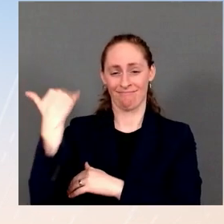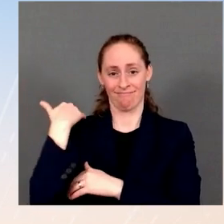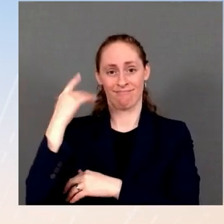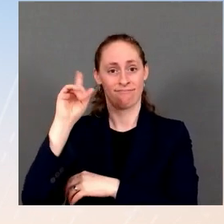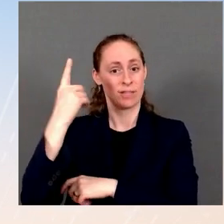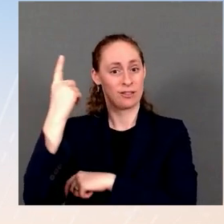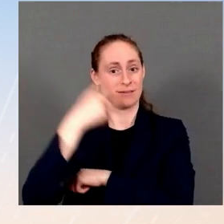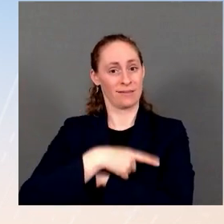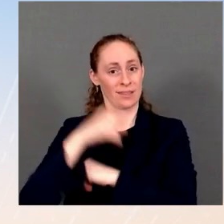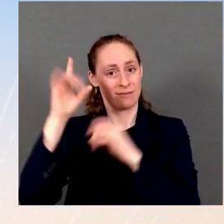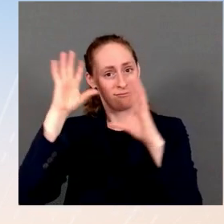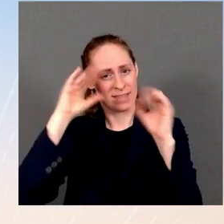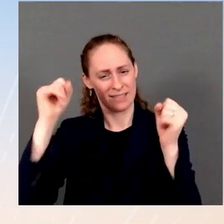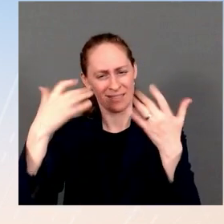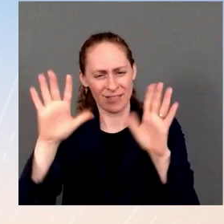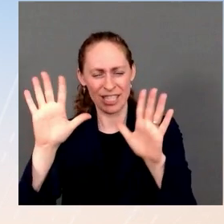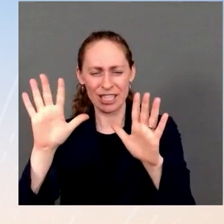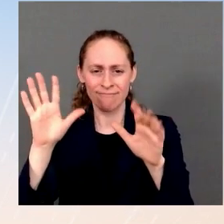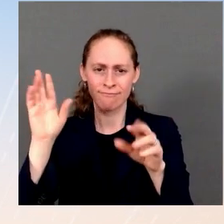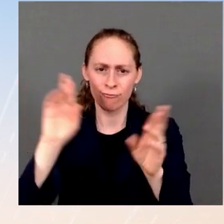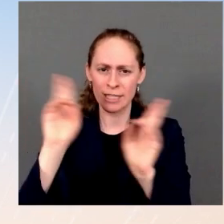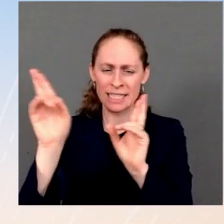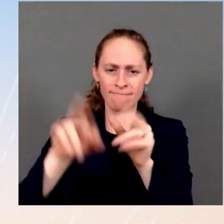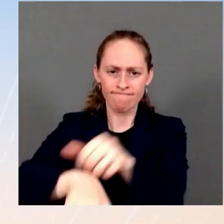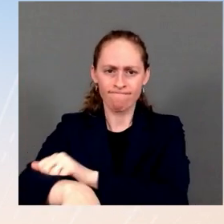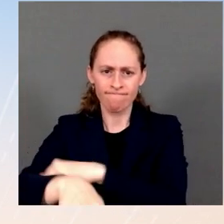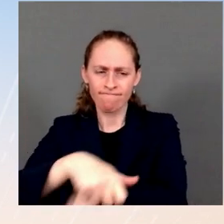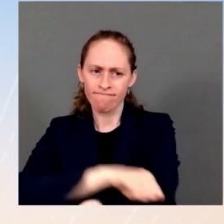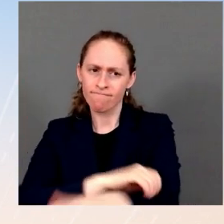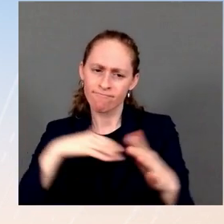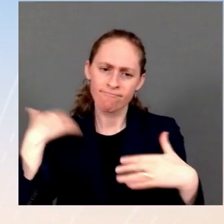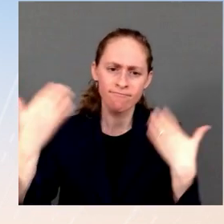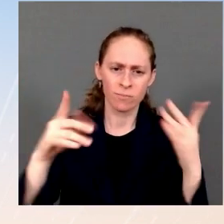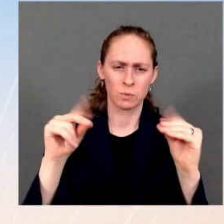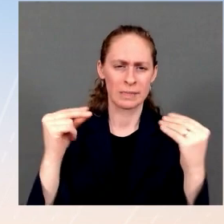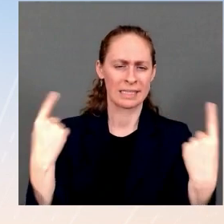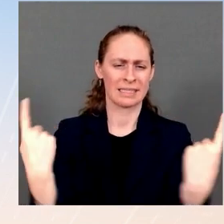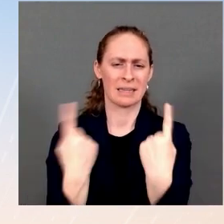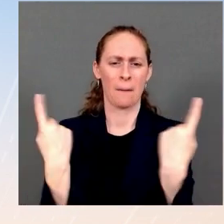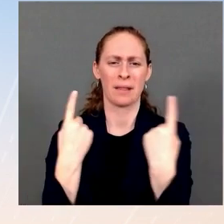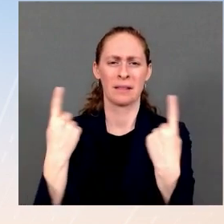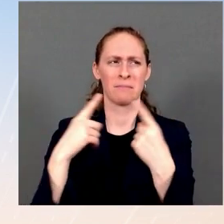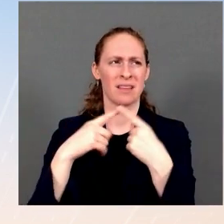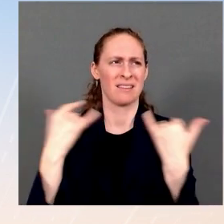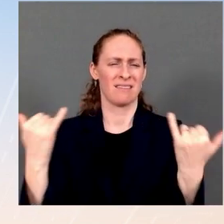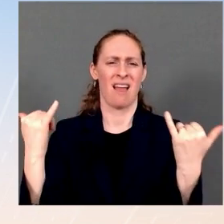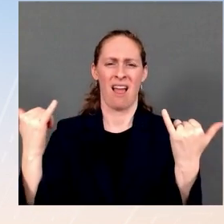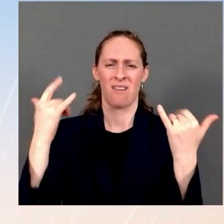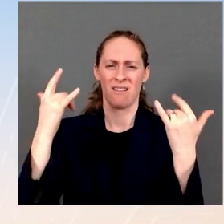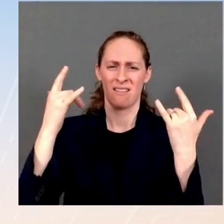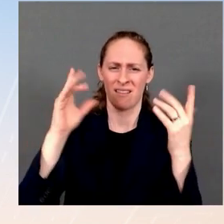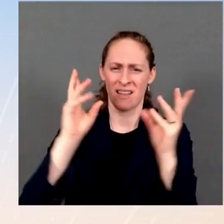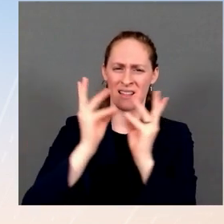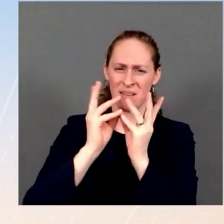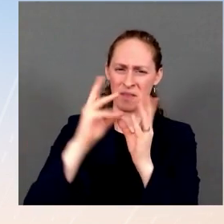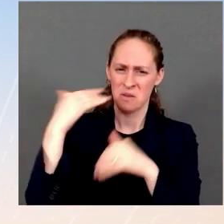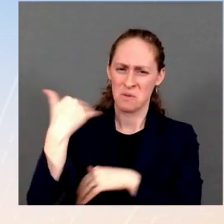tackling super-pollutants in the form of hydrocarbons; tackling methane emissions not only here, but bringing around --